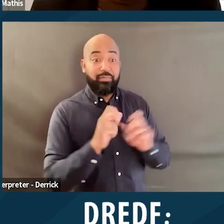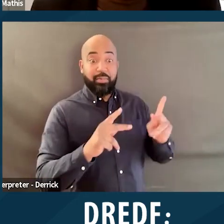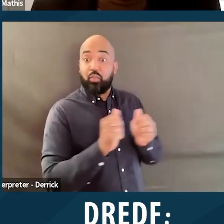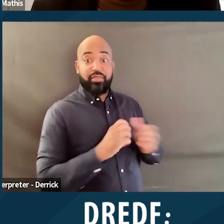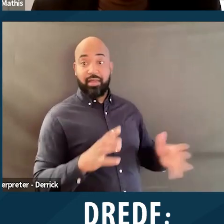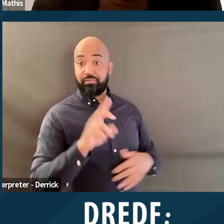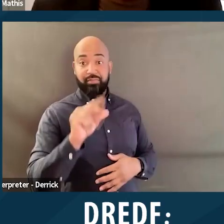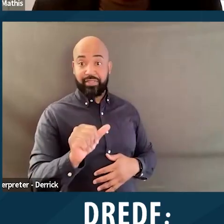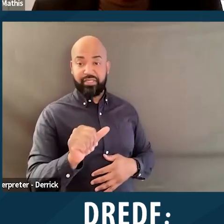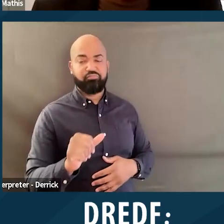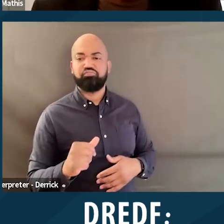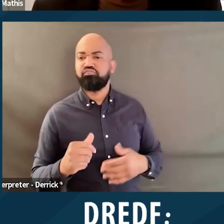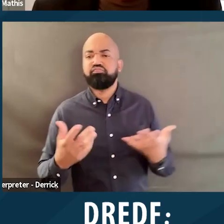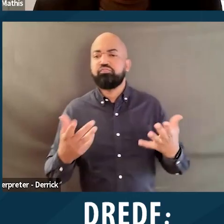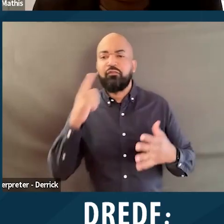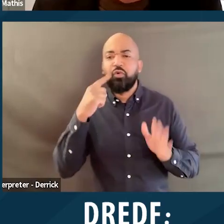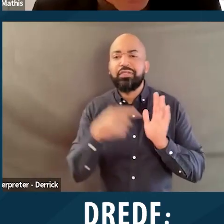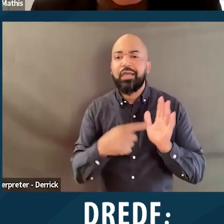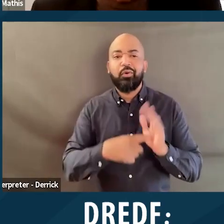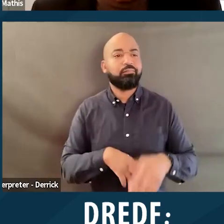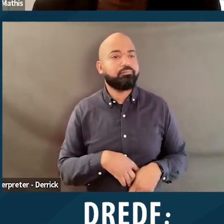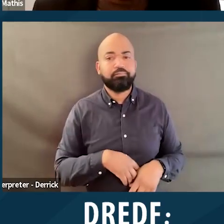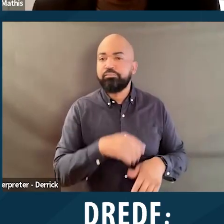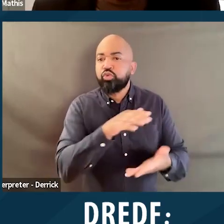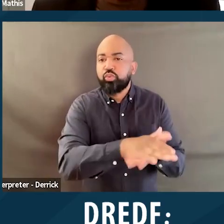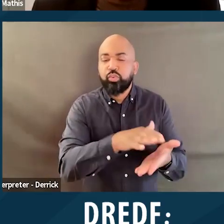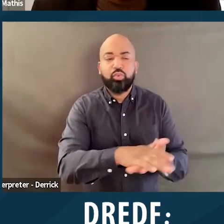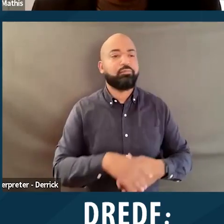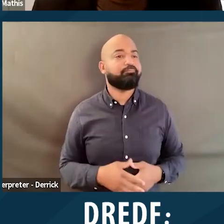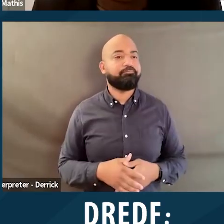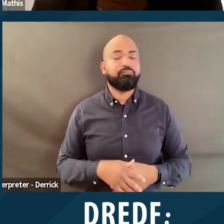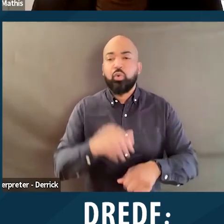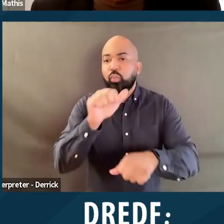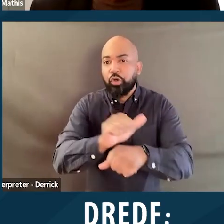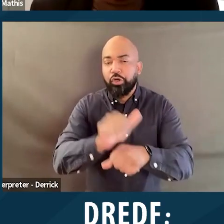participate in programs, receive services, with non‑disabled people, whether that's